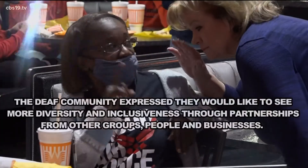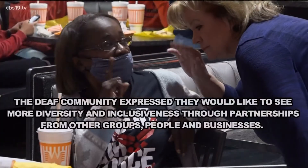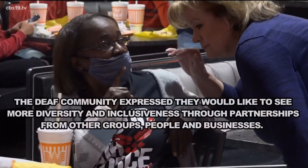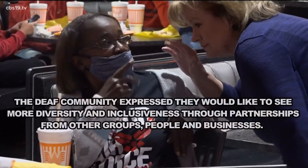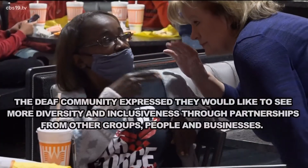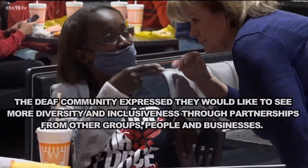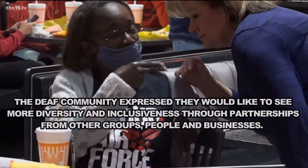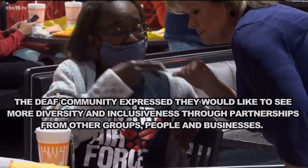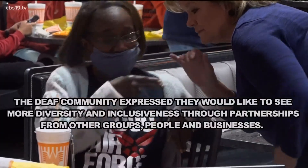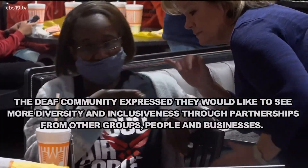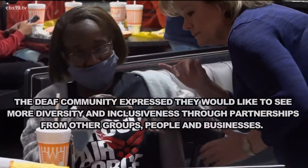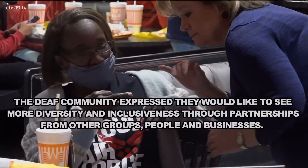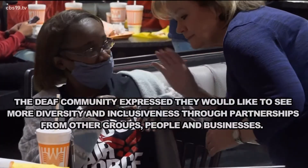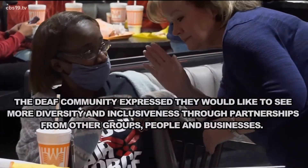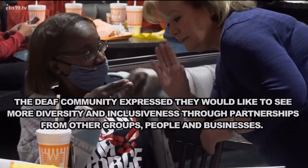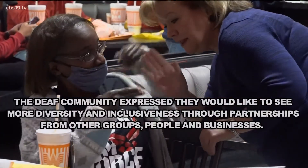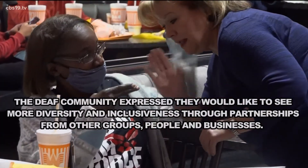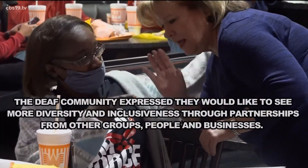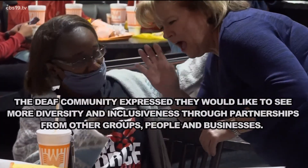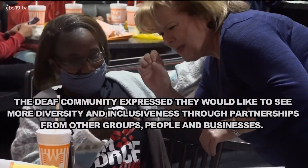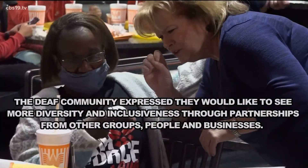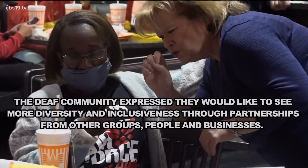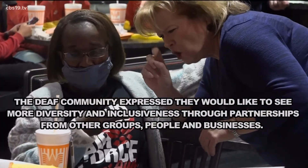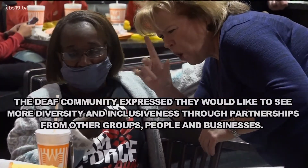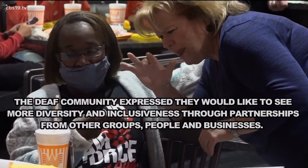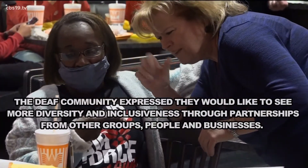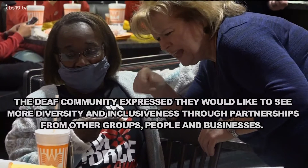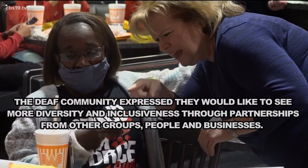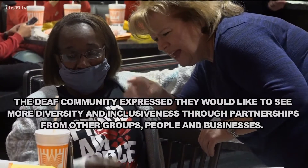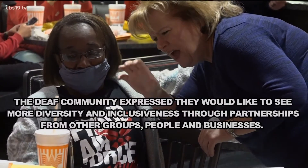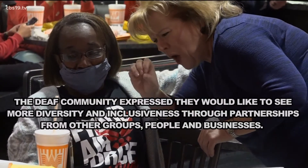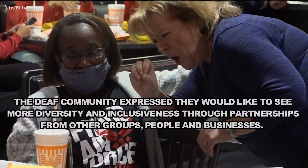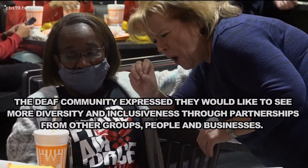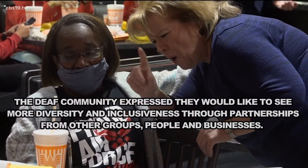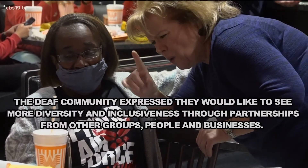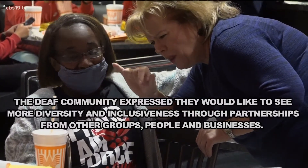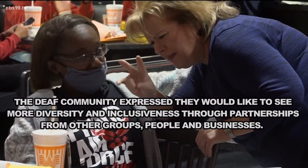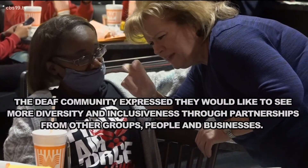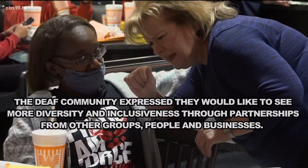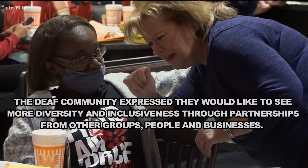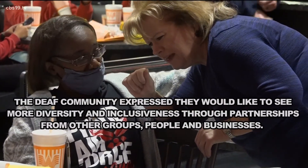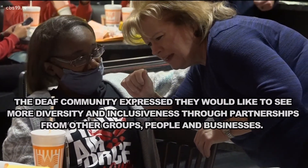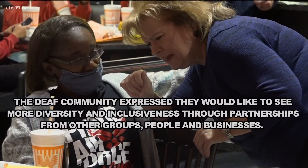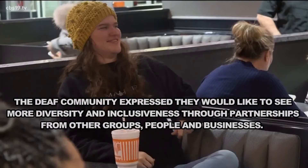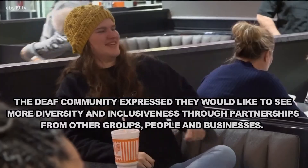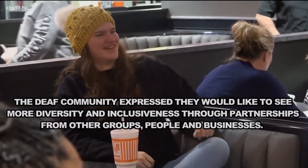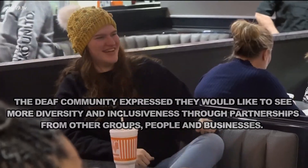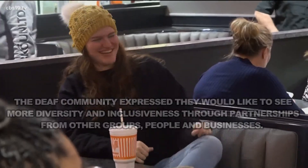they would like to see more diversity and inclusiveness through partnerships from other groups, people and businesses.